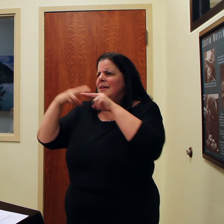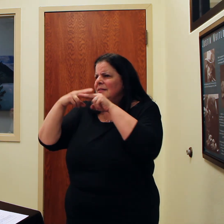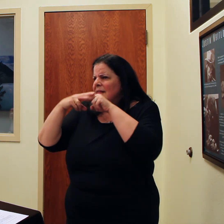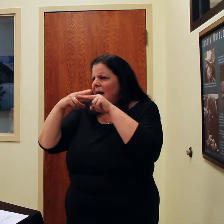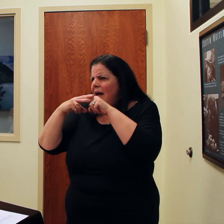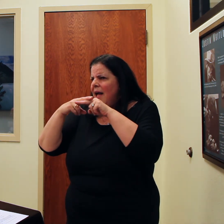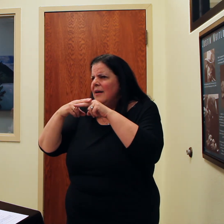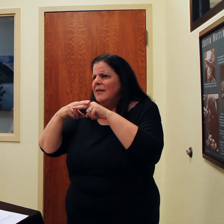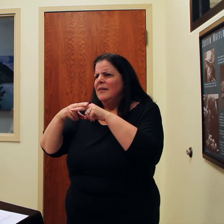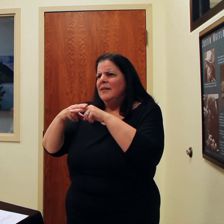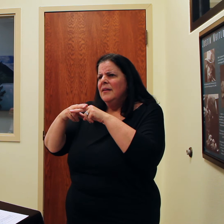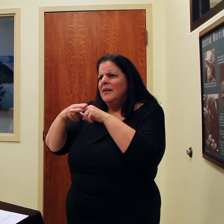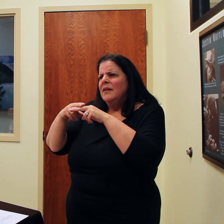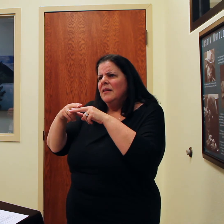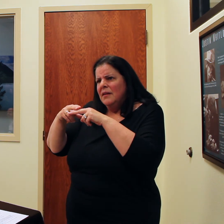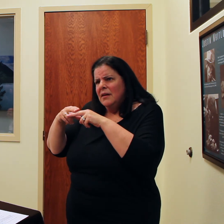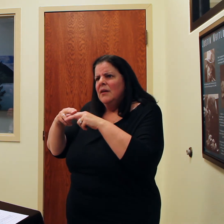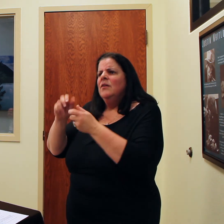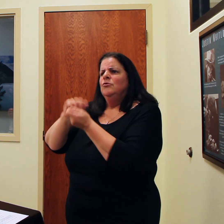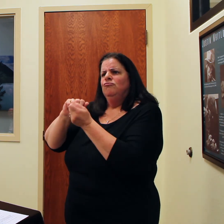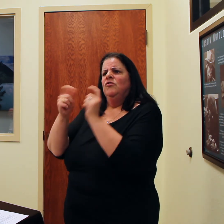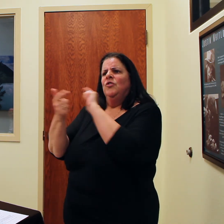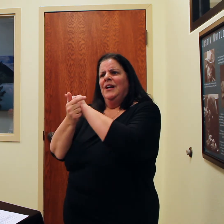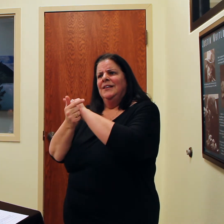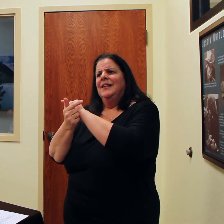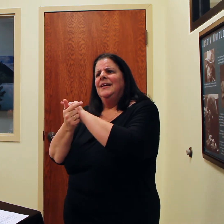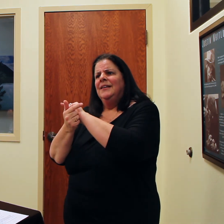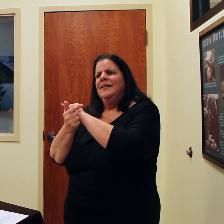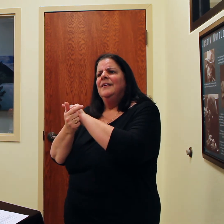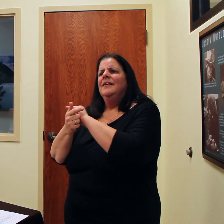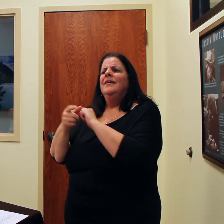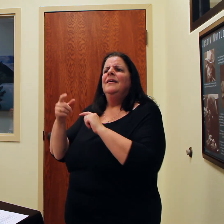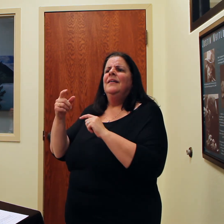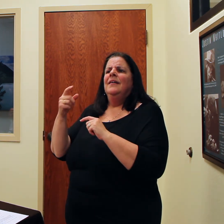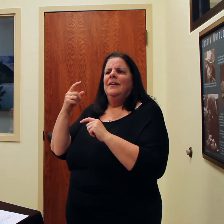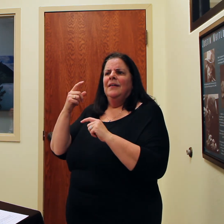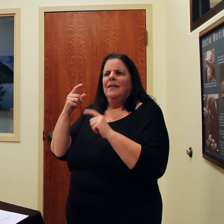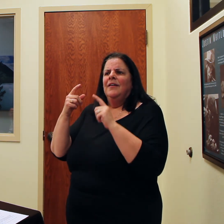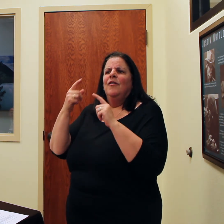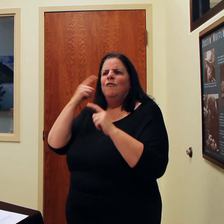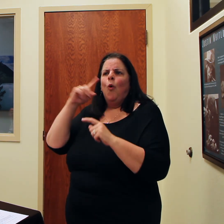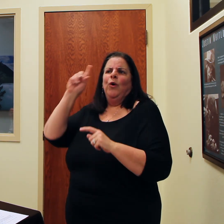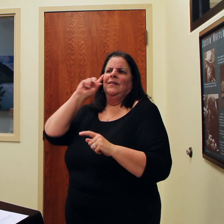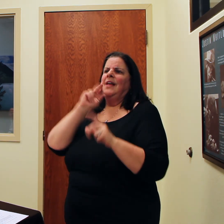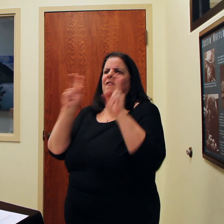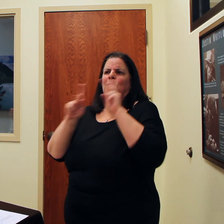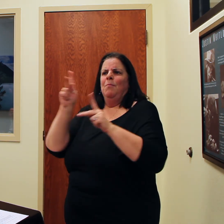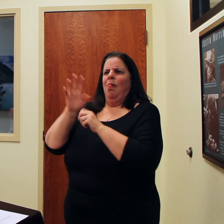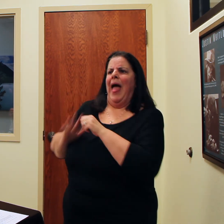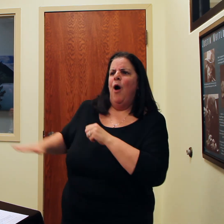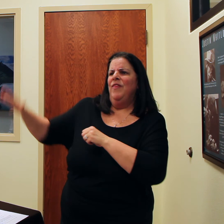I would like to see maybe a slide to translate into ASL, maybe some time of app,